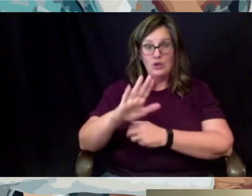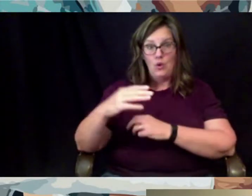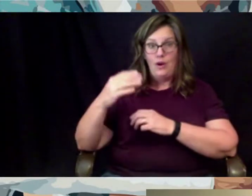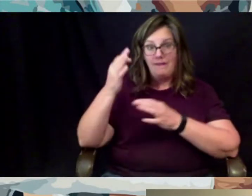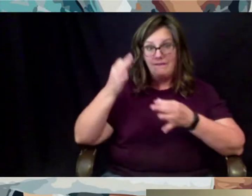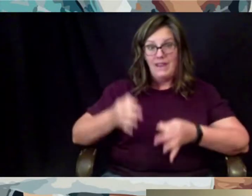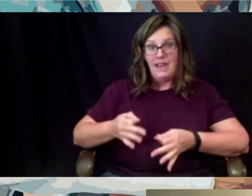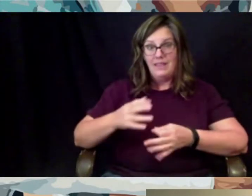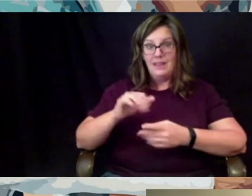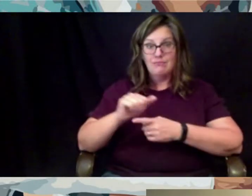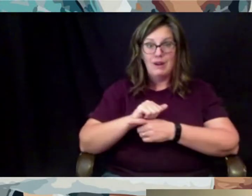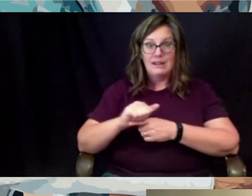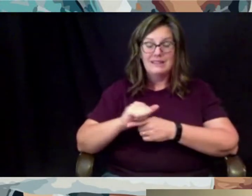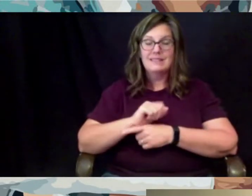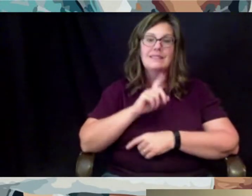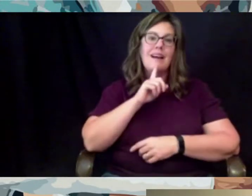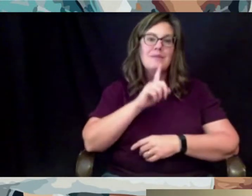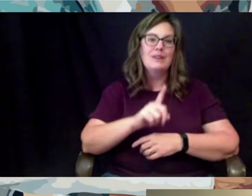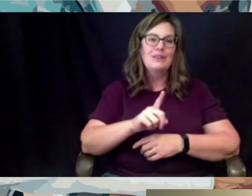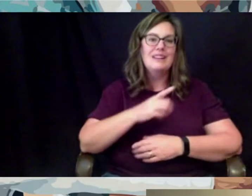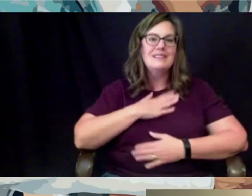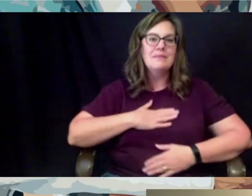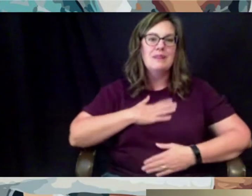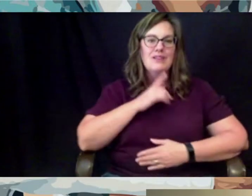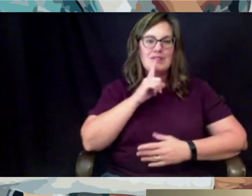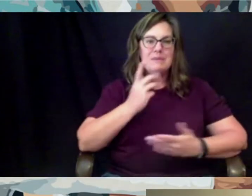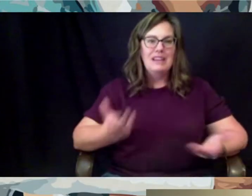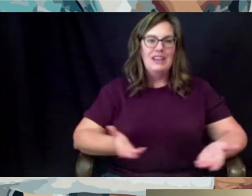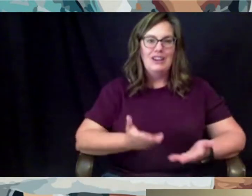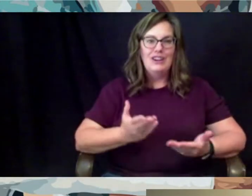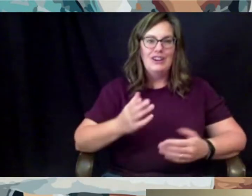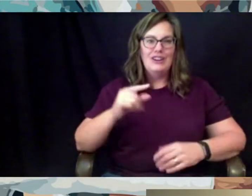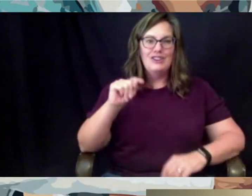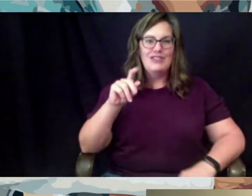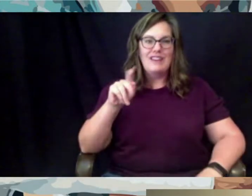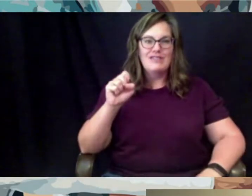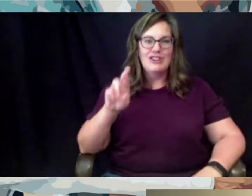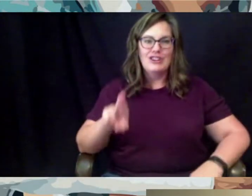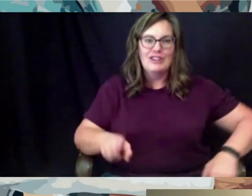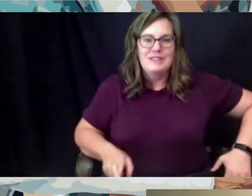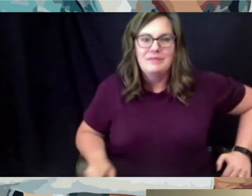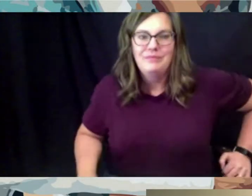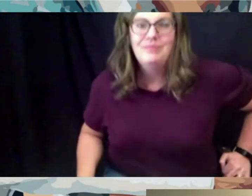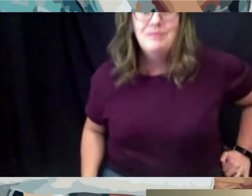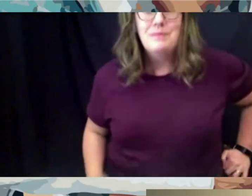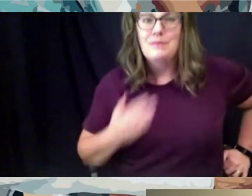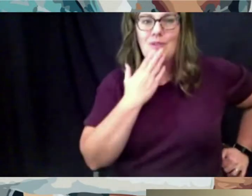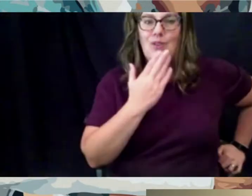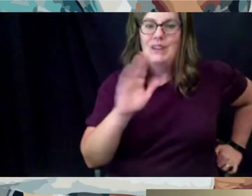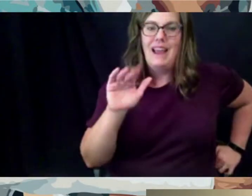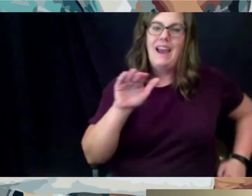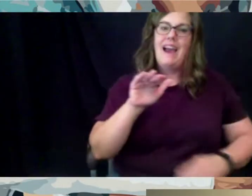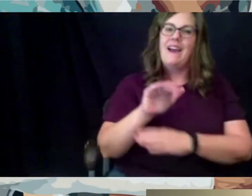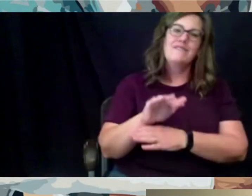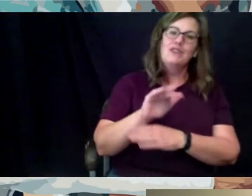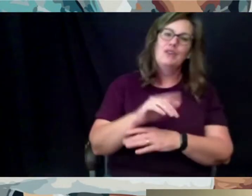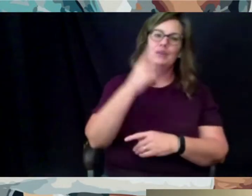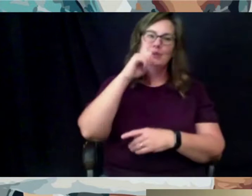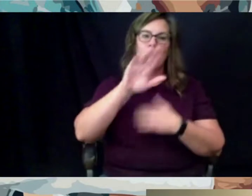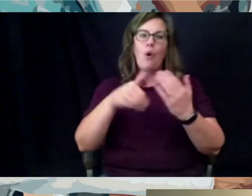absolutely it's a pleasure to be here trevor and uh good afternoon to uh all the youth out there